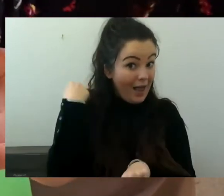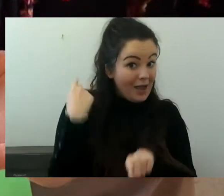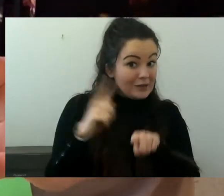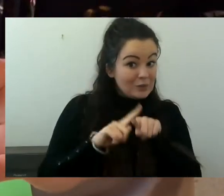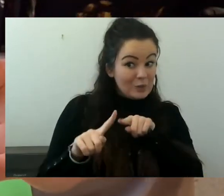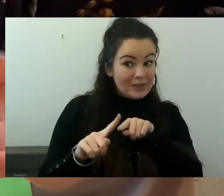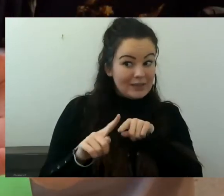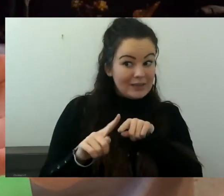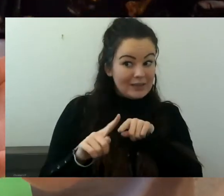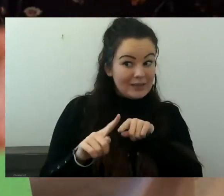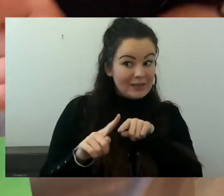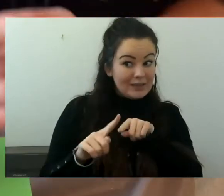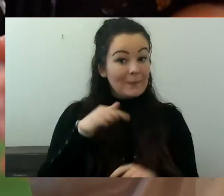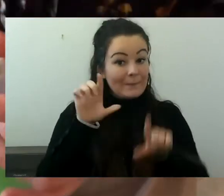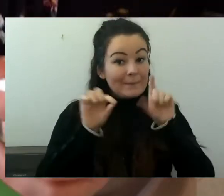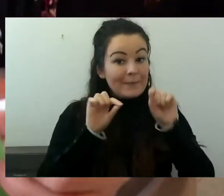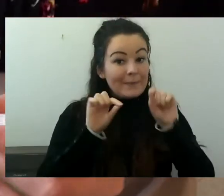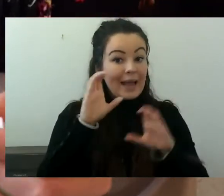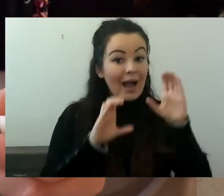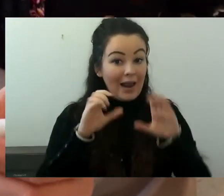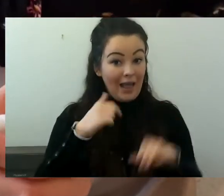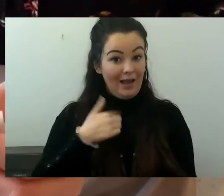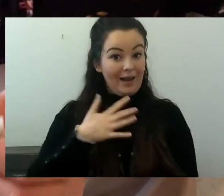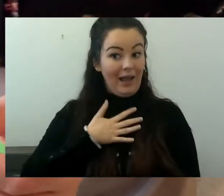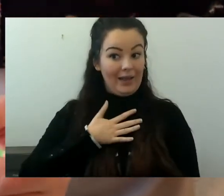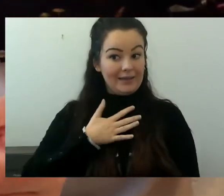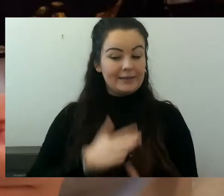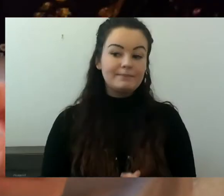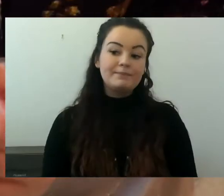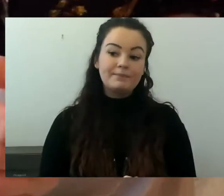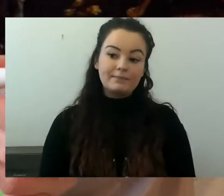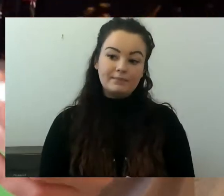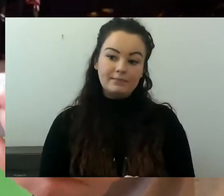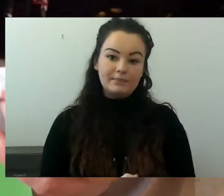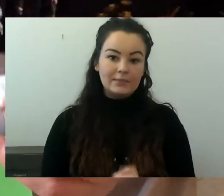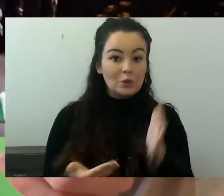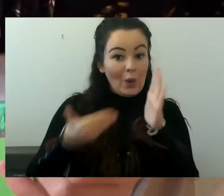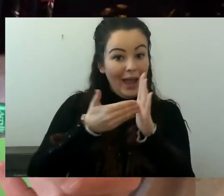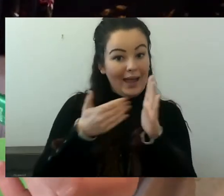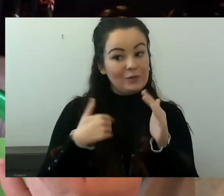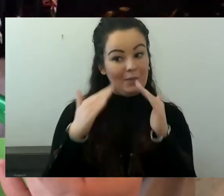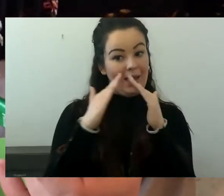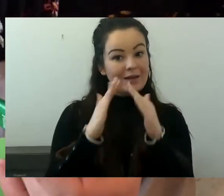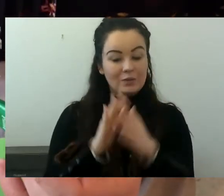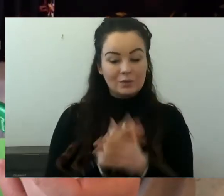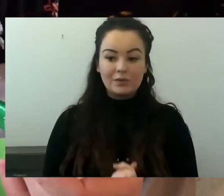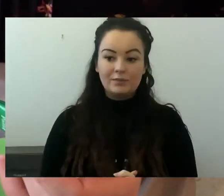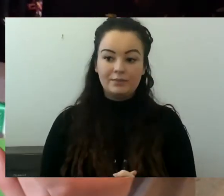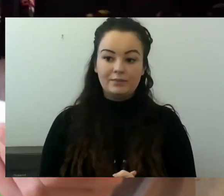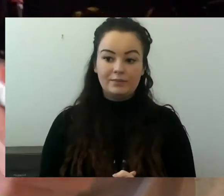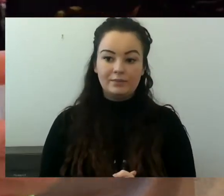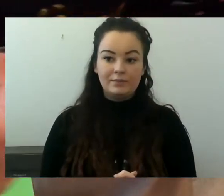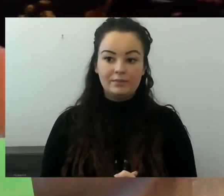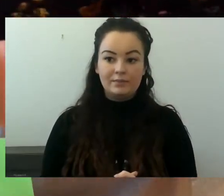like we did last week so I'm going to choose some colours that I like to put onto the house